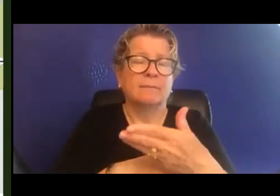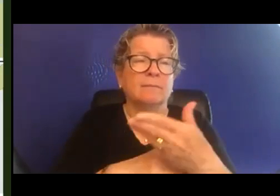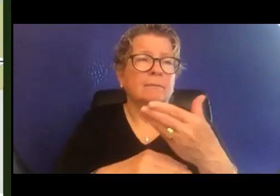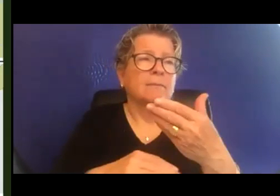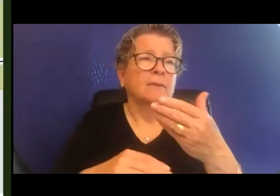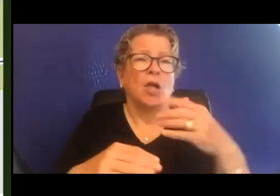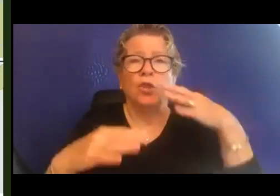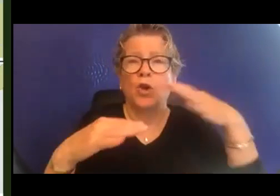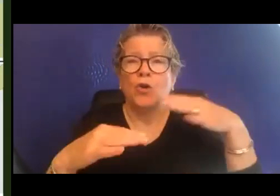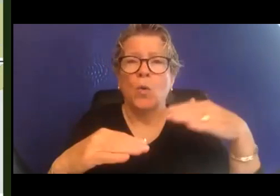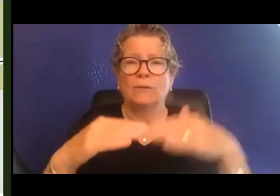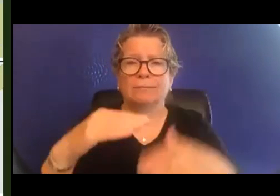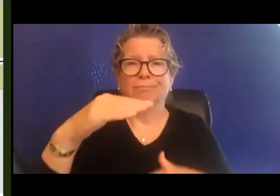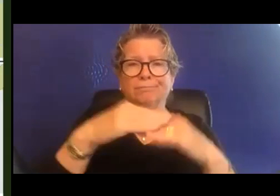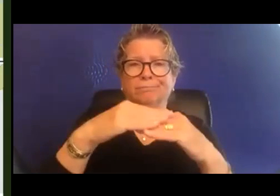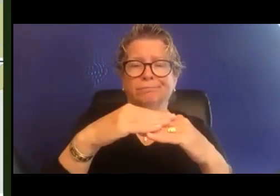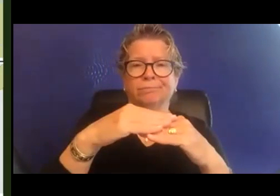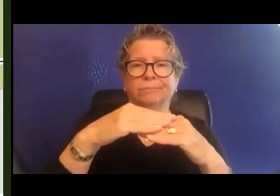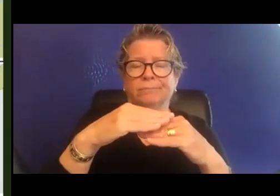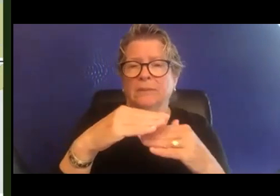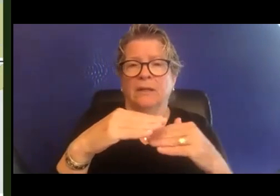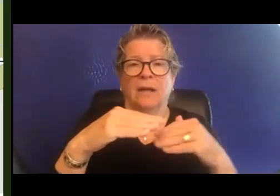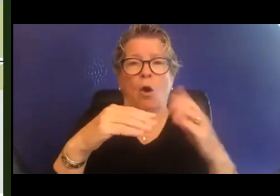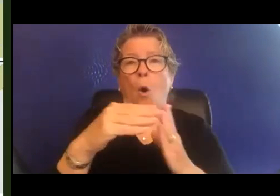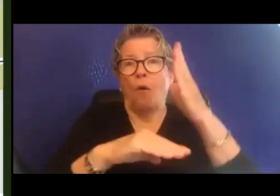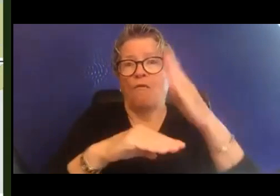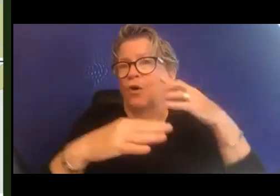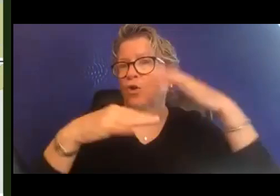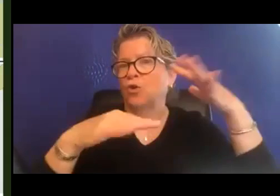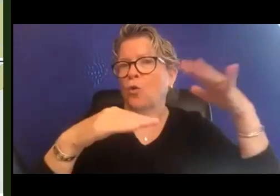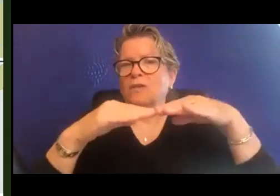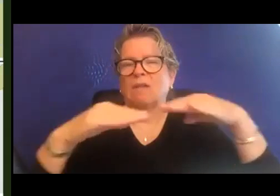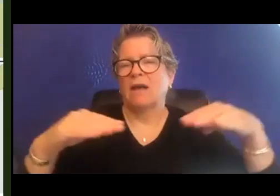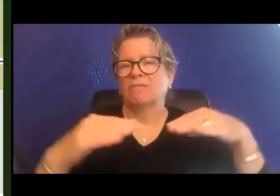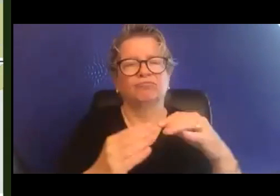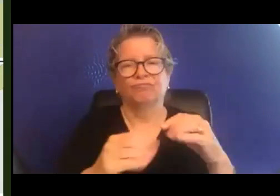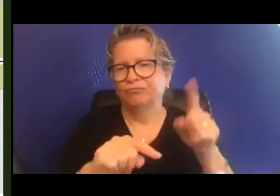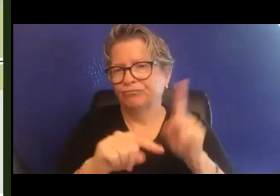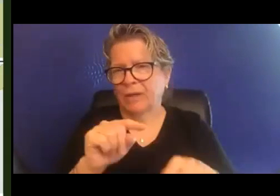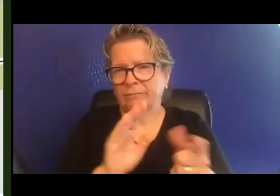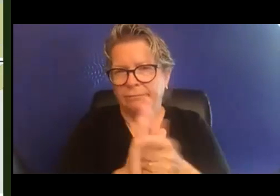to a certain proscribed limit based on the City of Bellevue noise ordinance.